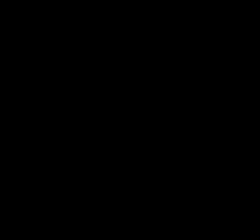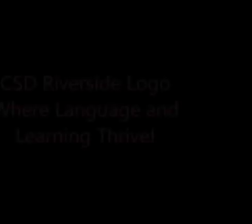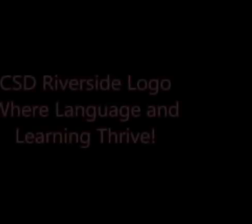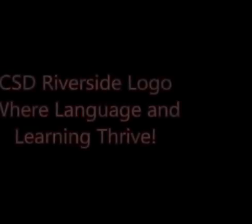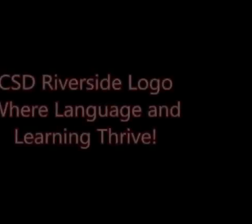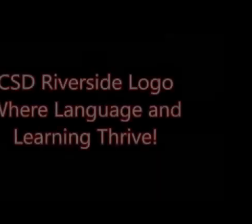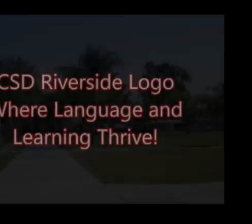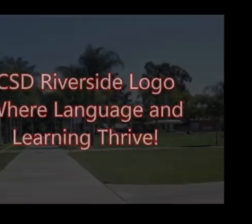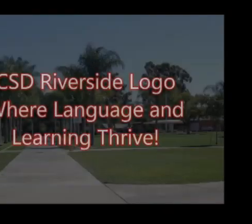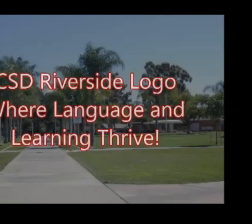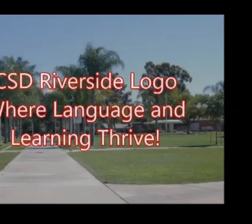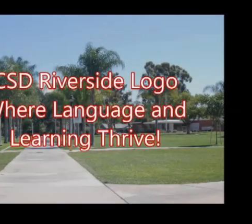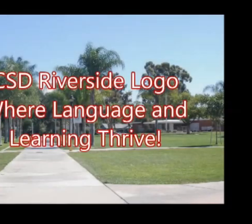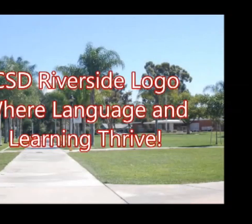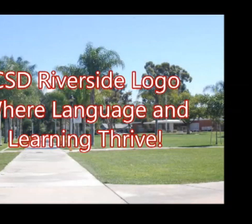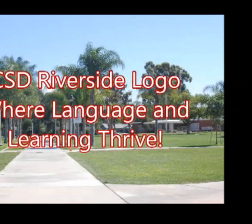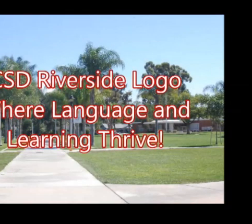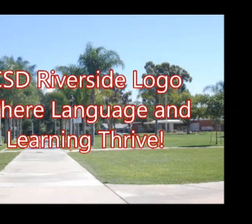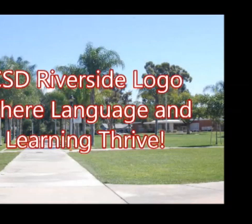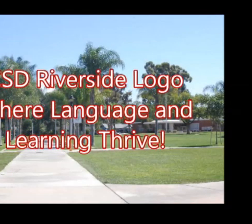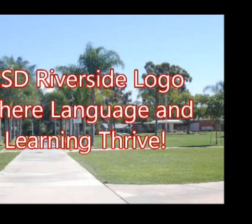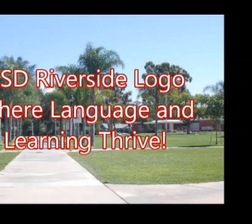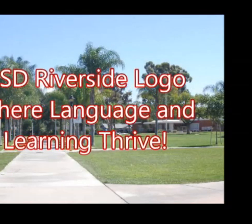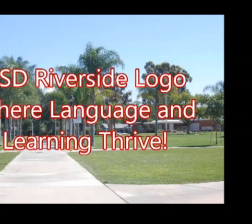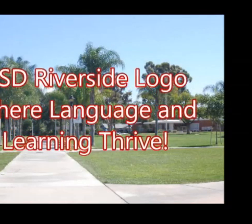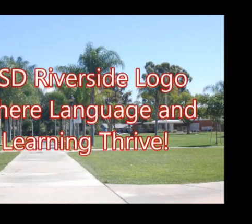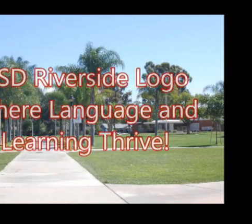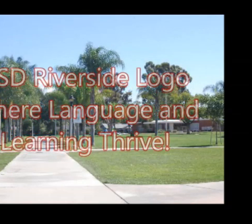CSD Riverside Logo Where Language and Learning Thrive!